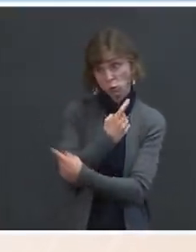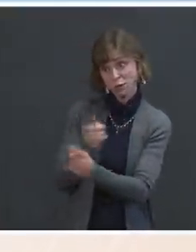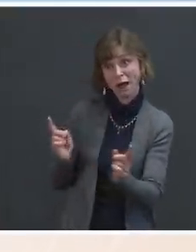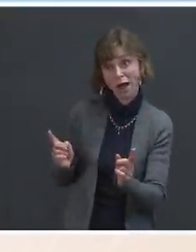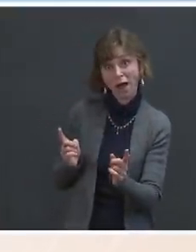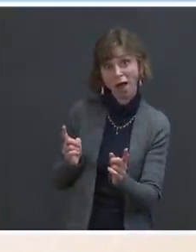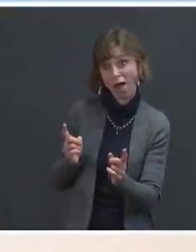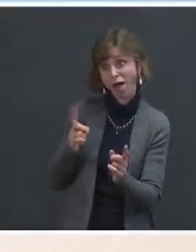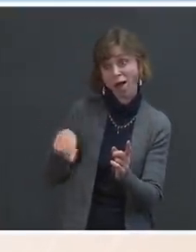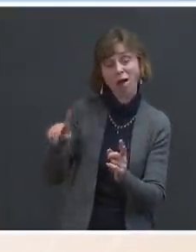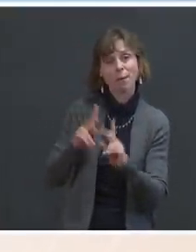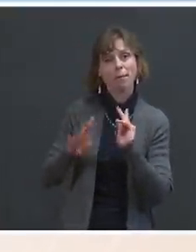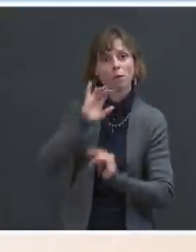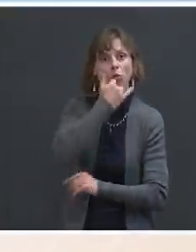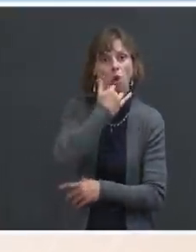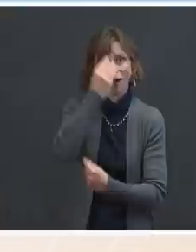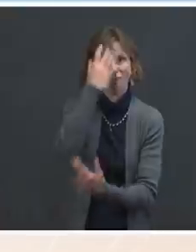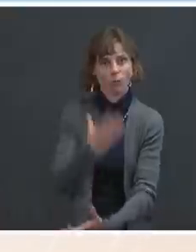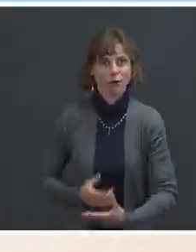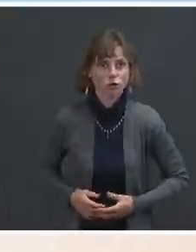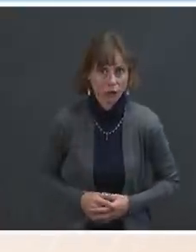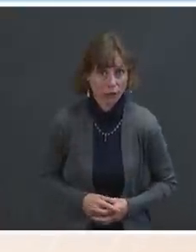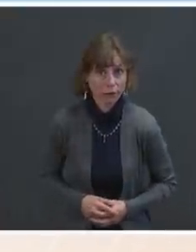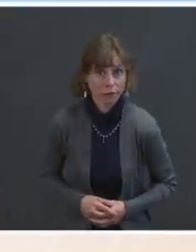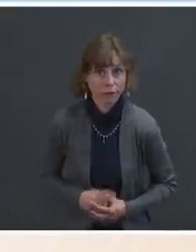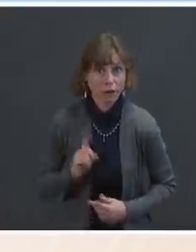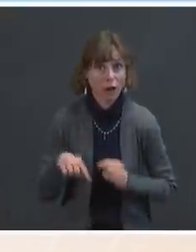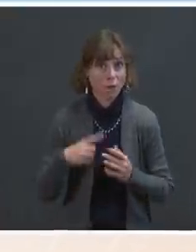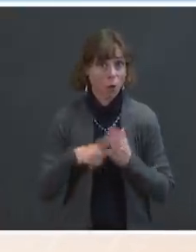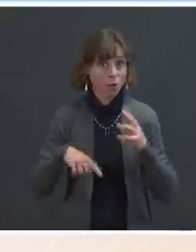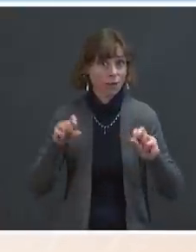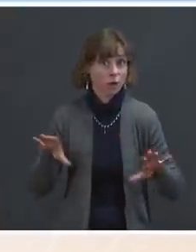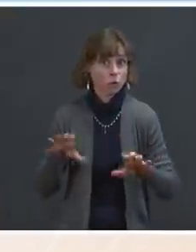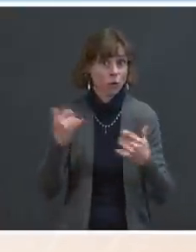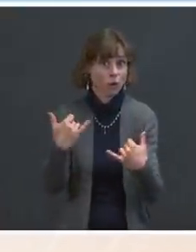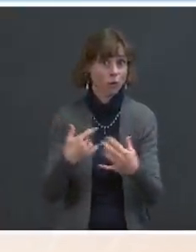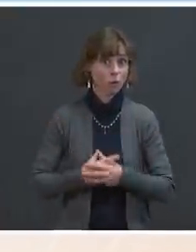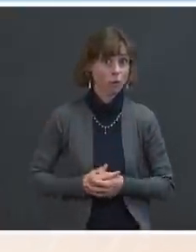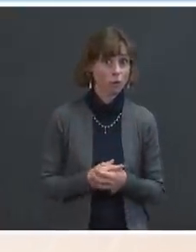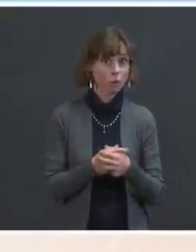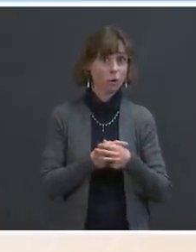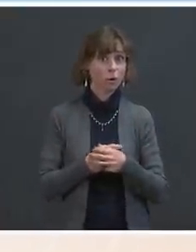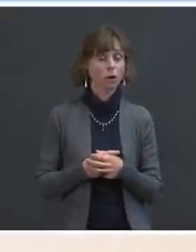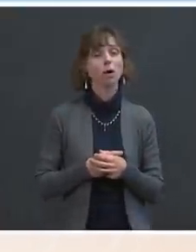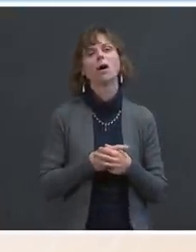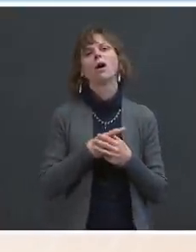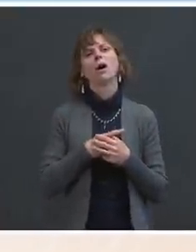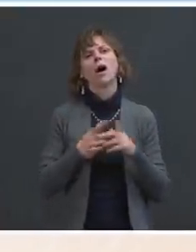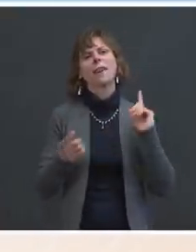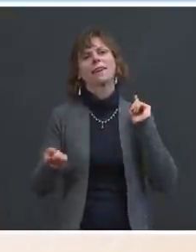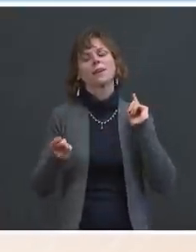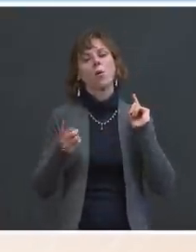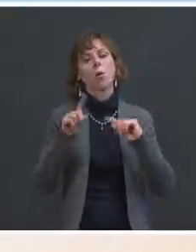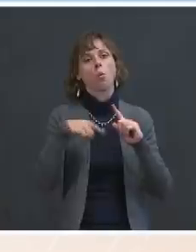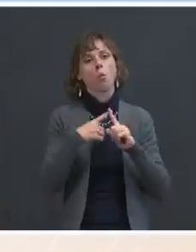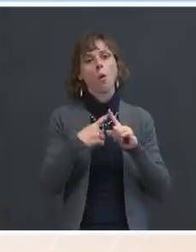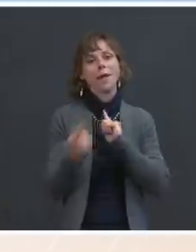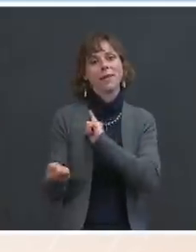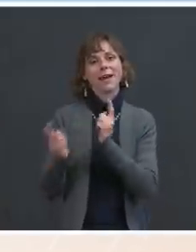to spread disinformation about what was now possible, and we know that. The Press: And, in fact, if the change in administration has brought hope, then, from your perspective,